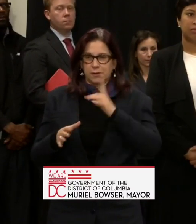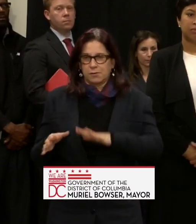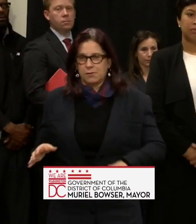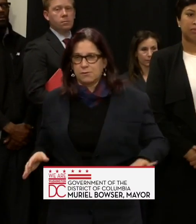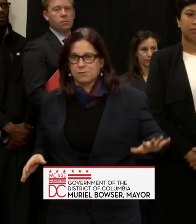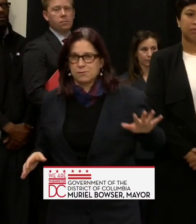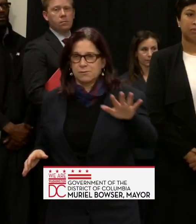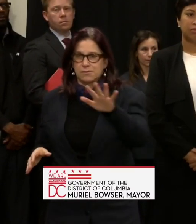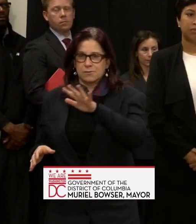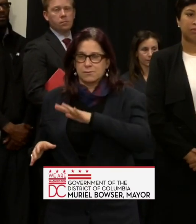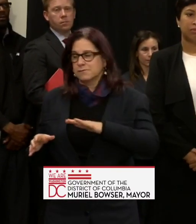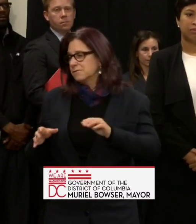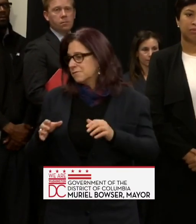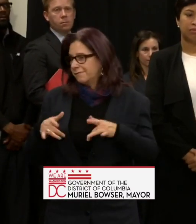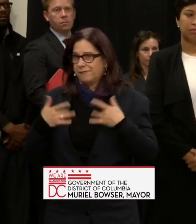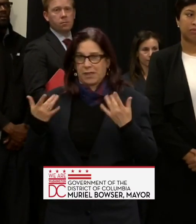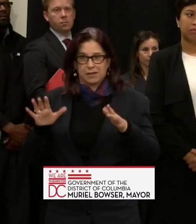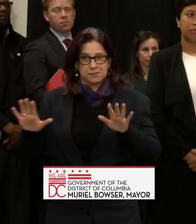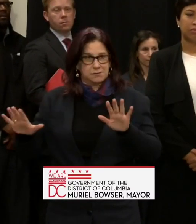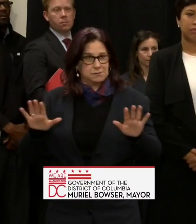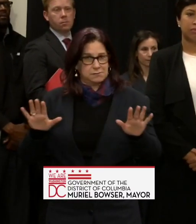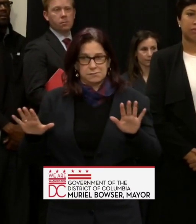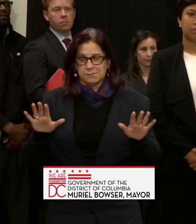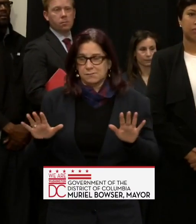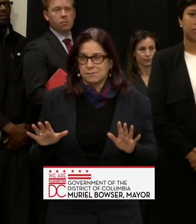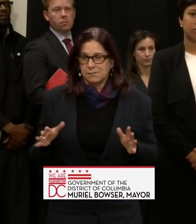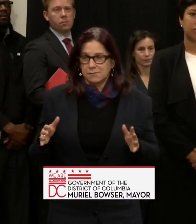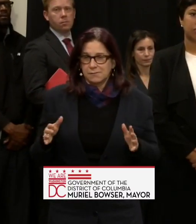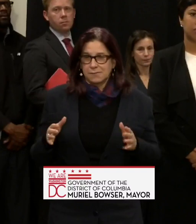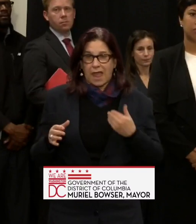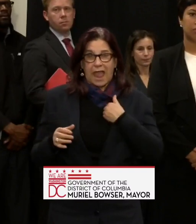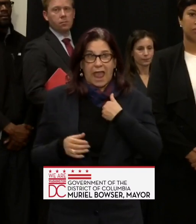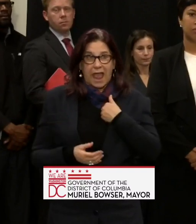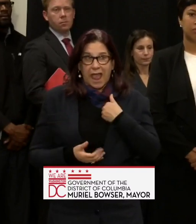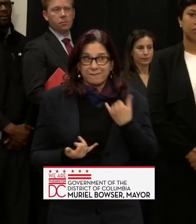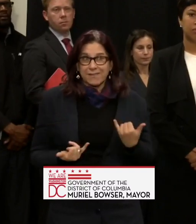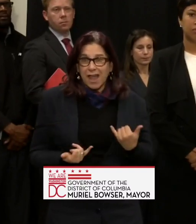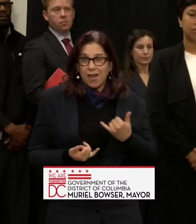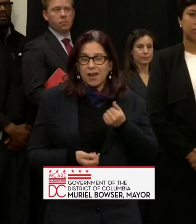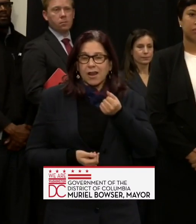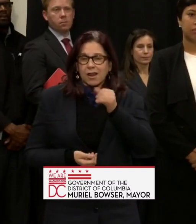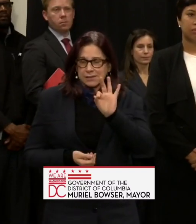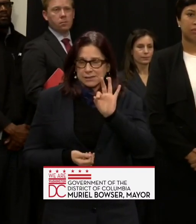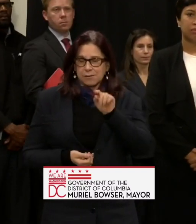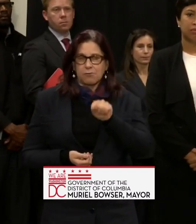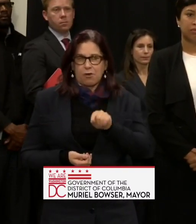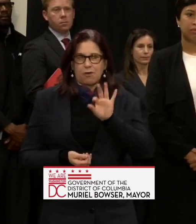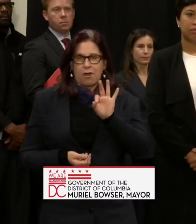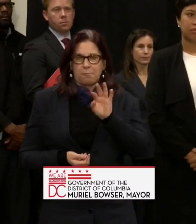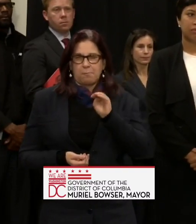WORK WITH US AS WE ONLY RECEIVED $19.9 FOR THE INAUGURATION AND THEY HAVE BEEN VERY GOOD IN WORKING WITH US AS WELL.